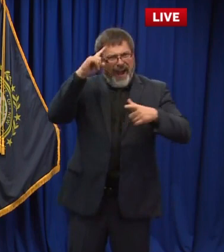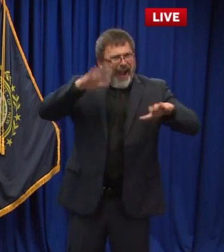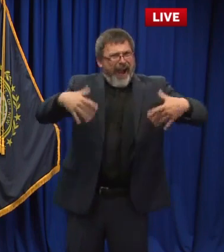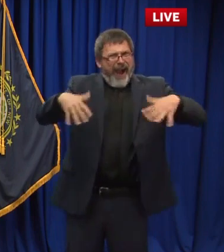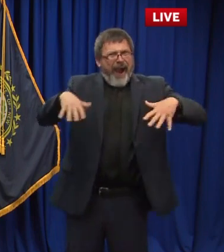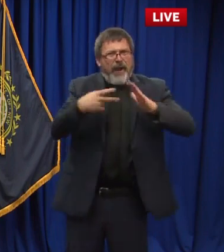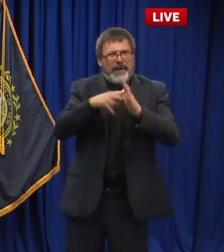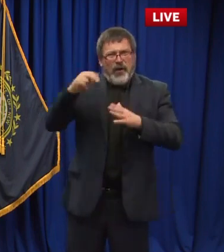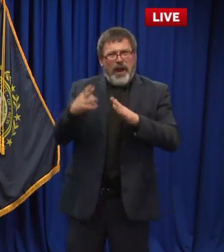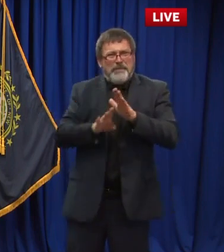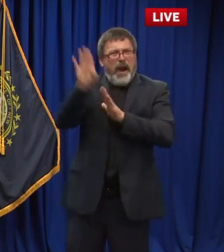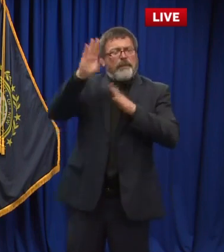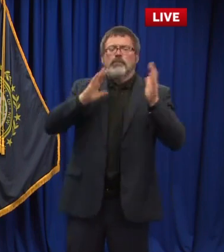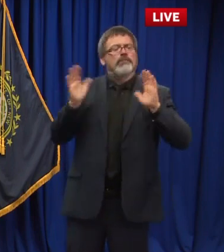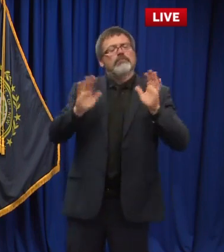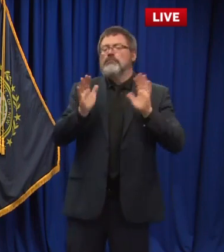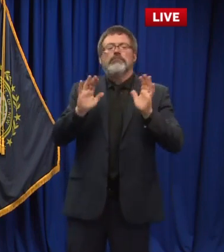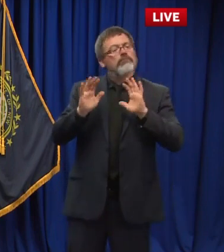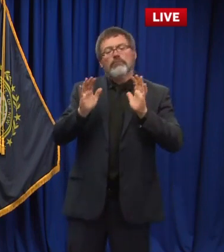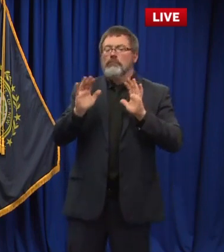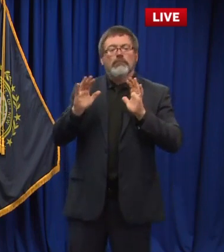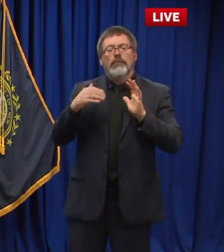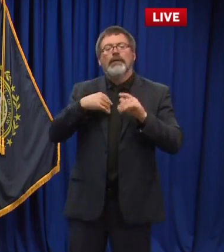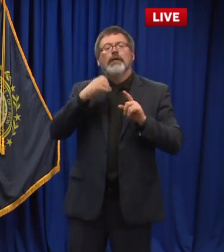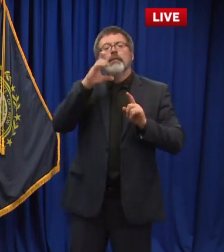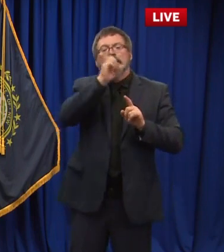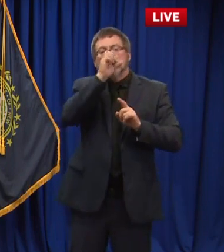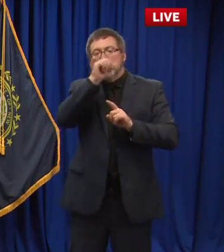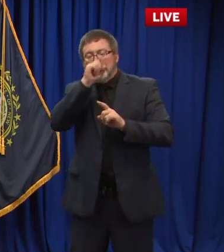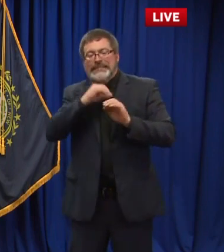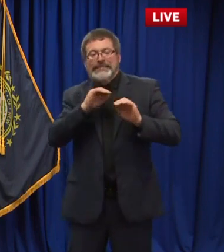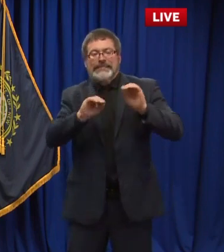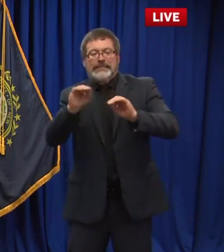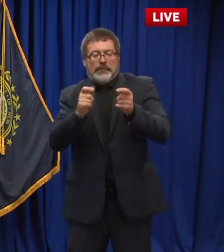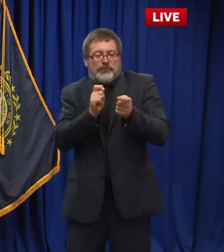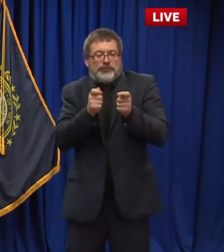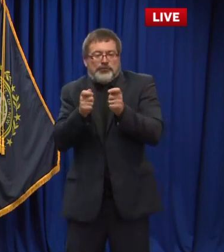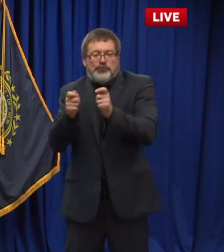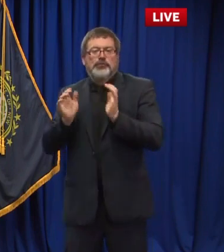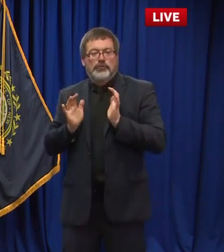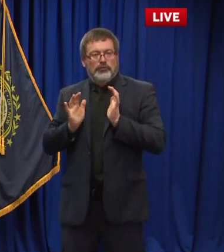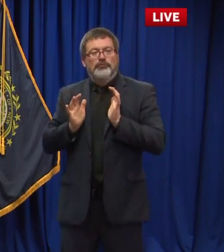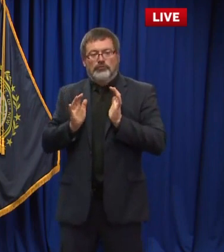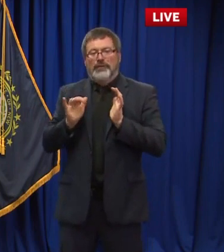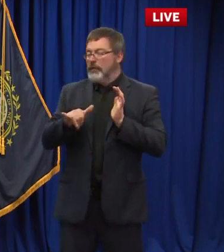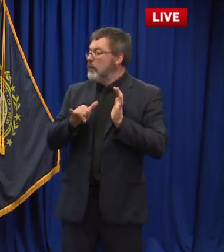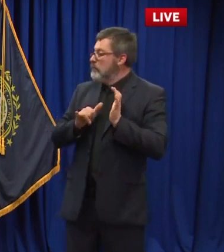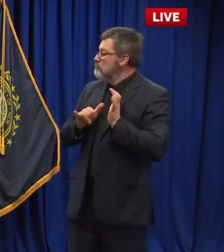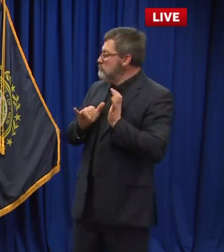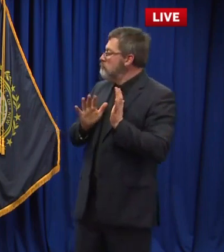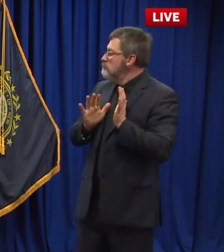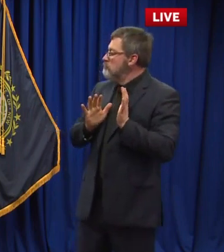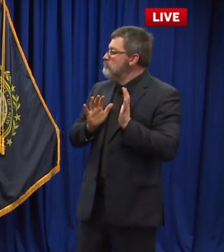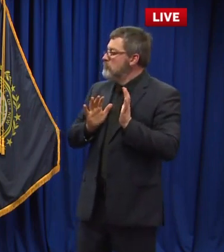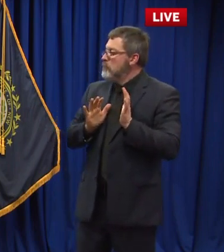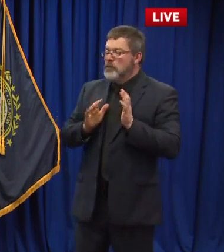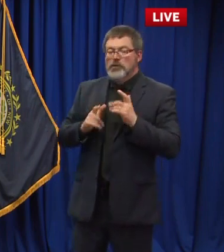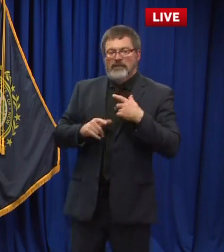DATA. WE WILL REPORT MORE RELIABLY AND ACCURATELY ON THE HOSPITALIZATIONS GOING FORWARD.